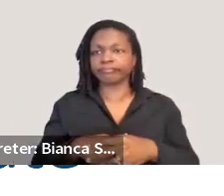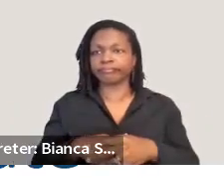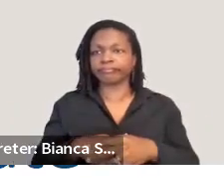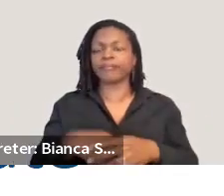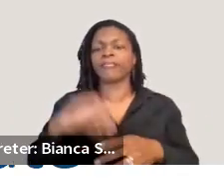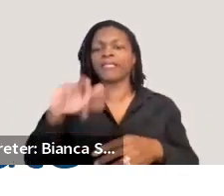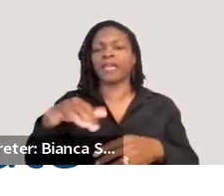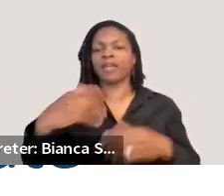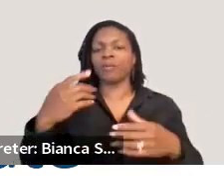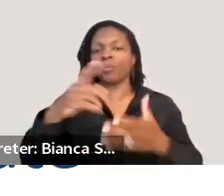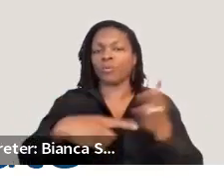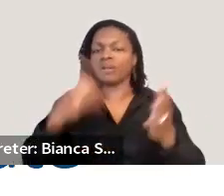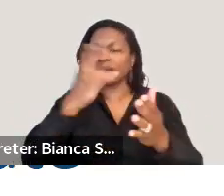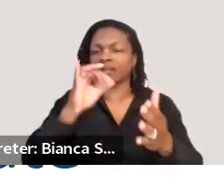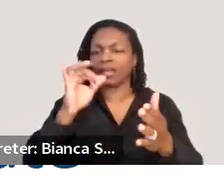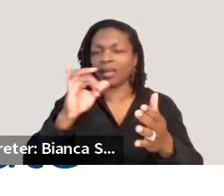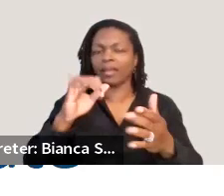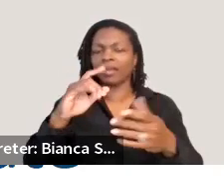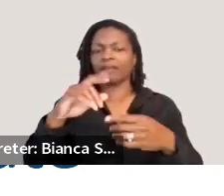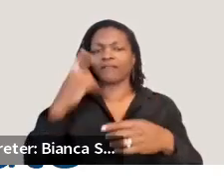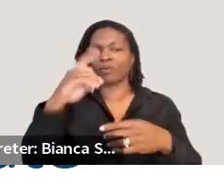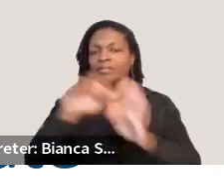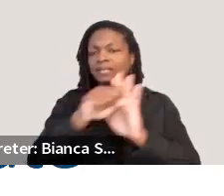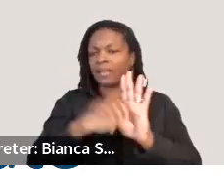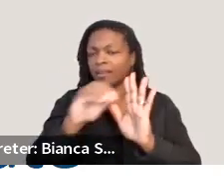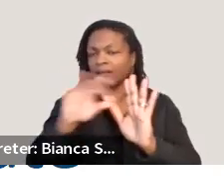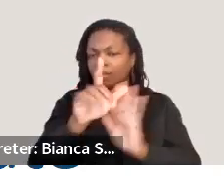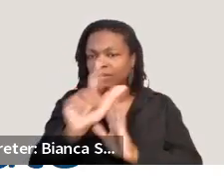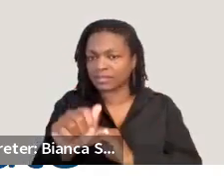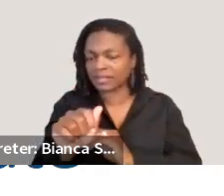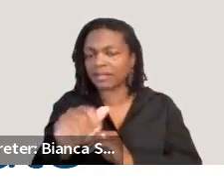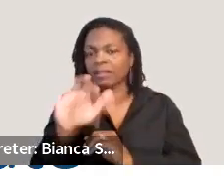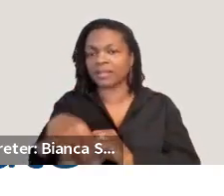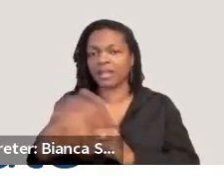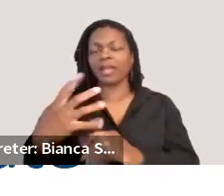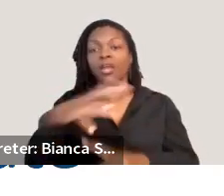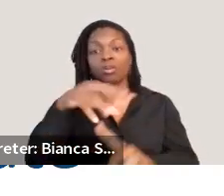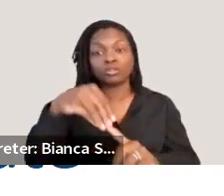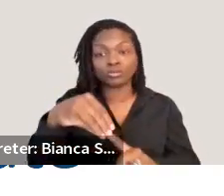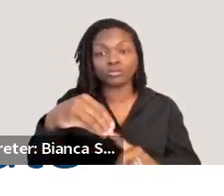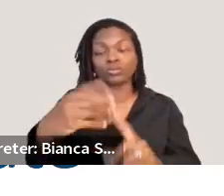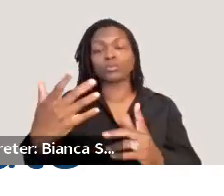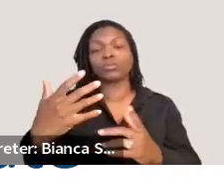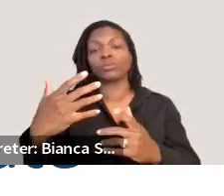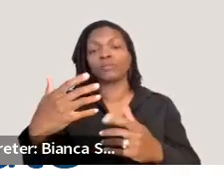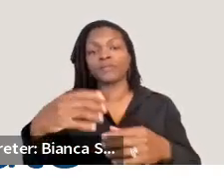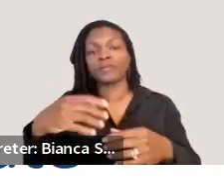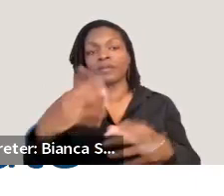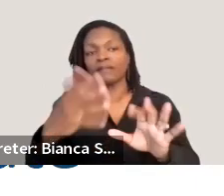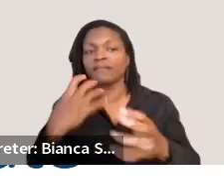We also take into consideration local and cultural values. It describes the impacts of those factors on health. We also look at the describing health inequities around the state with various populations.